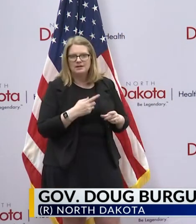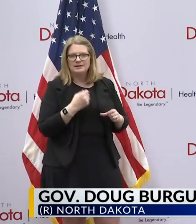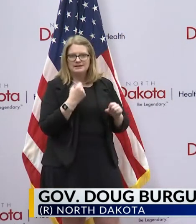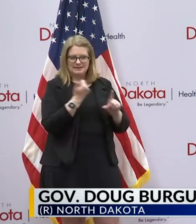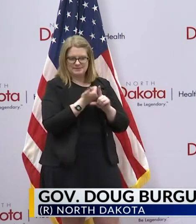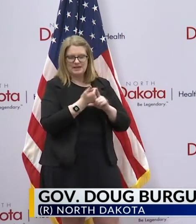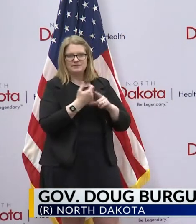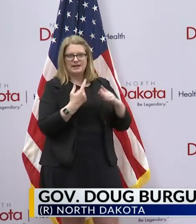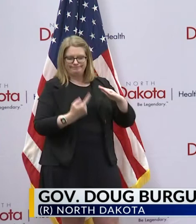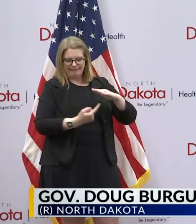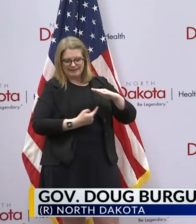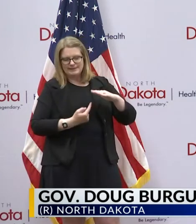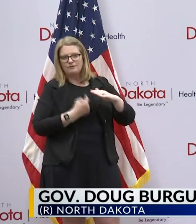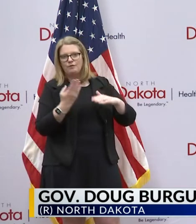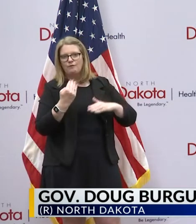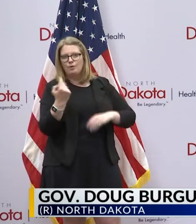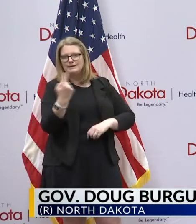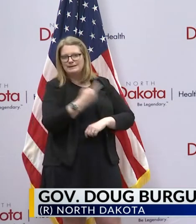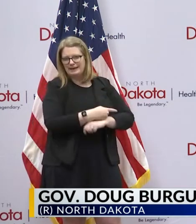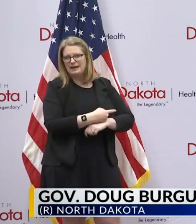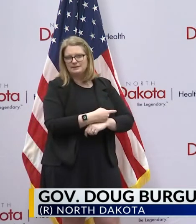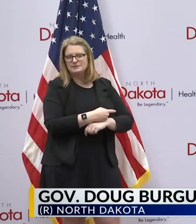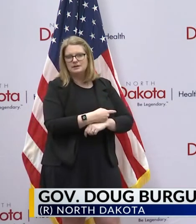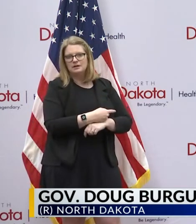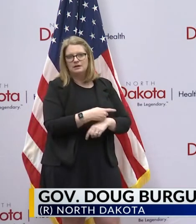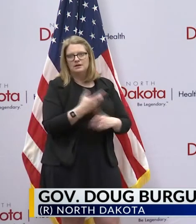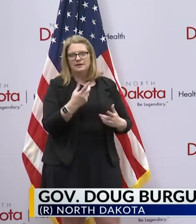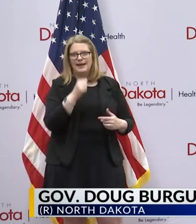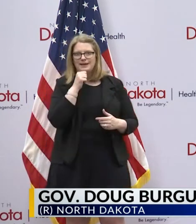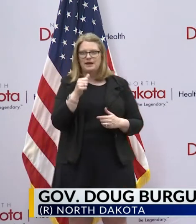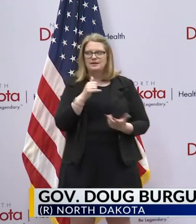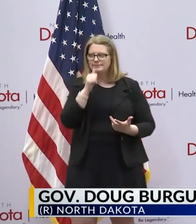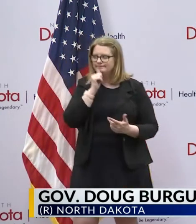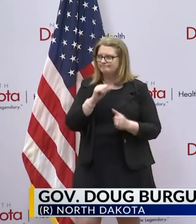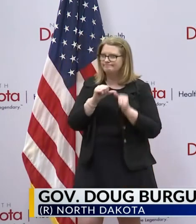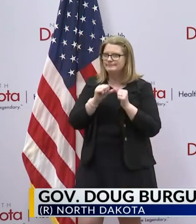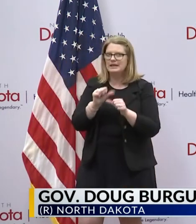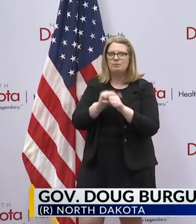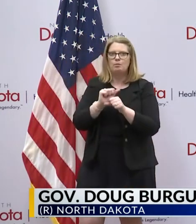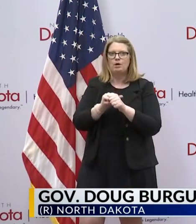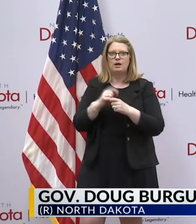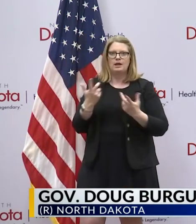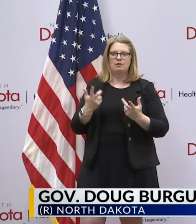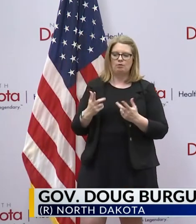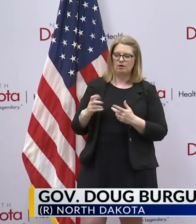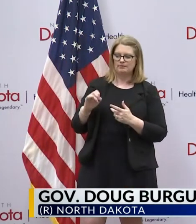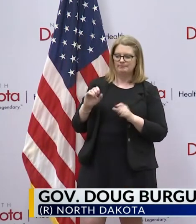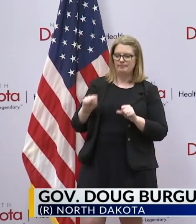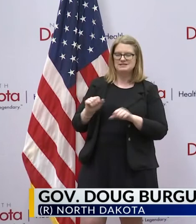THEMSELF, WE WANT TO MAKE SURE THEY ARE IN A SPOT ECONOMICALLY SO THEY CAN EFFECTIVELY ISOLATE FOR 14 DAYS AS OPPOSED TO EITHER